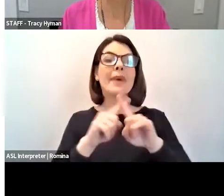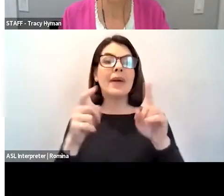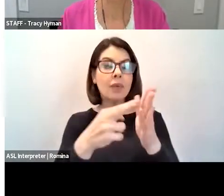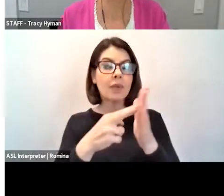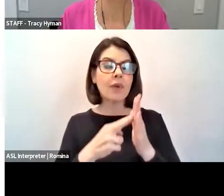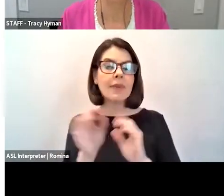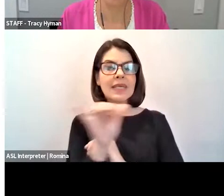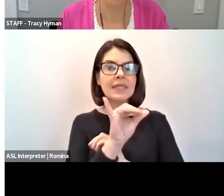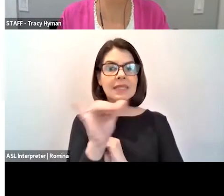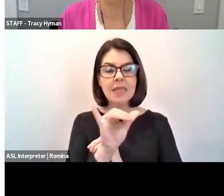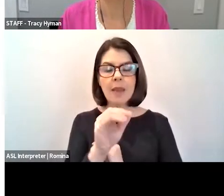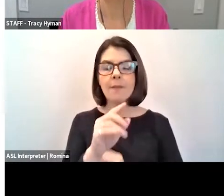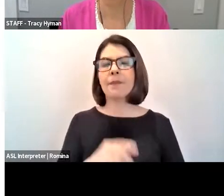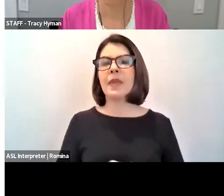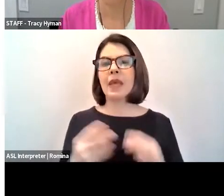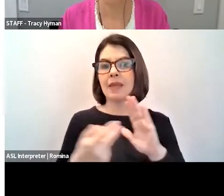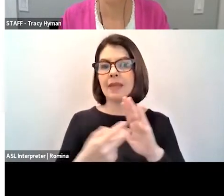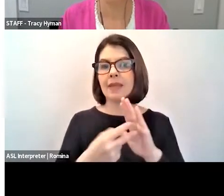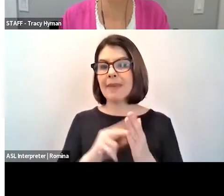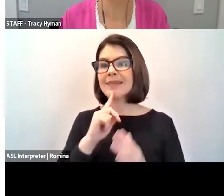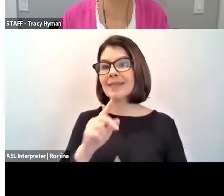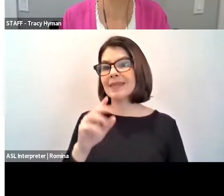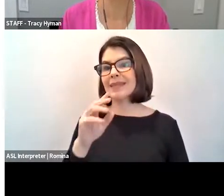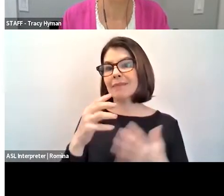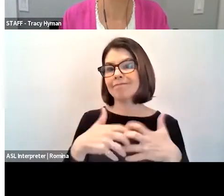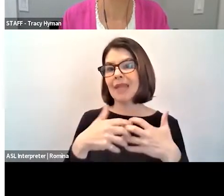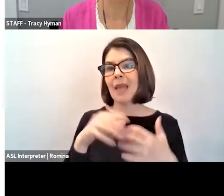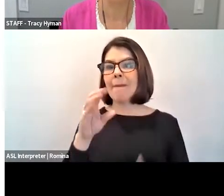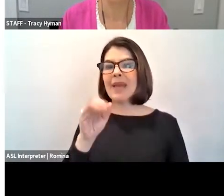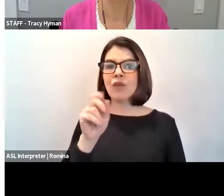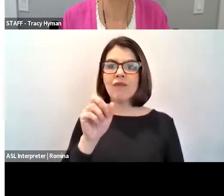It is either that a manufacturer or a corporation